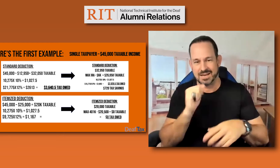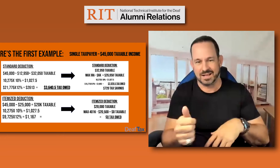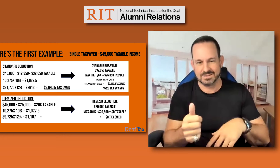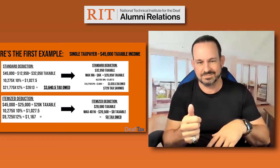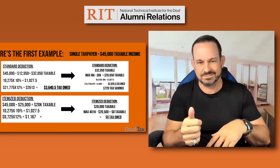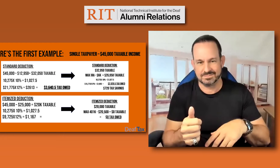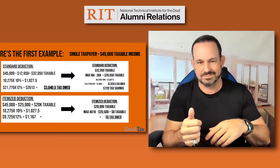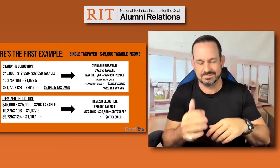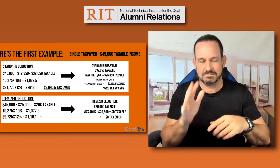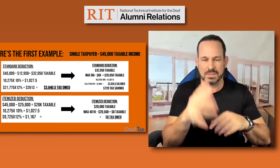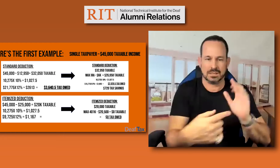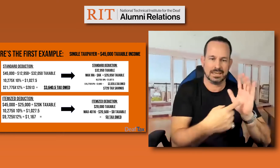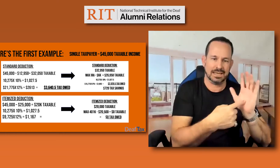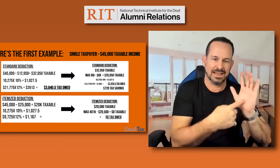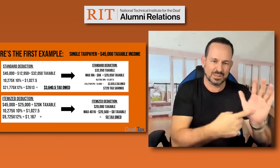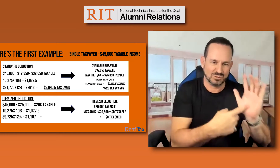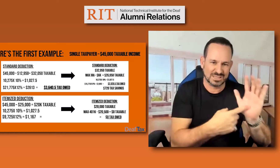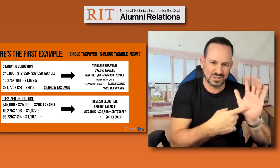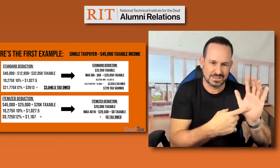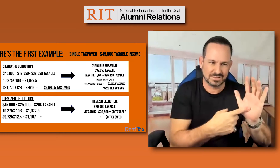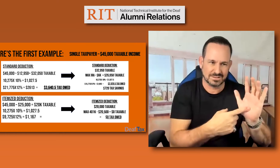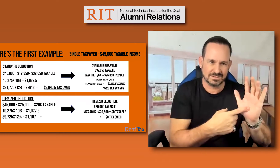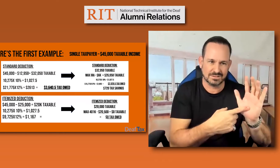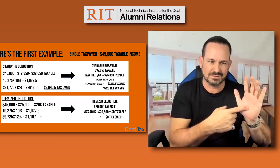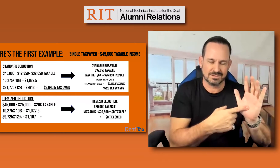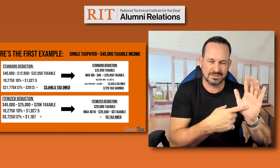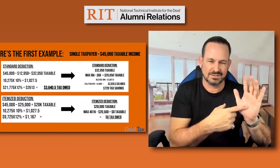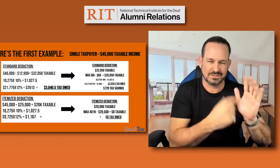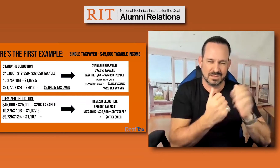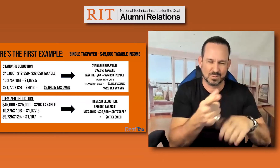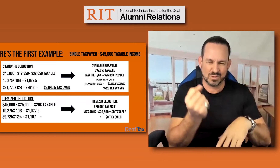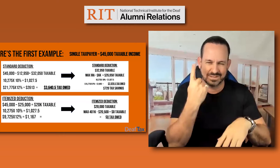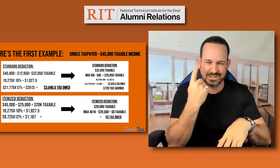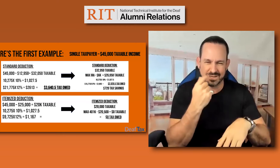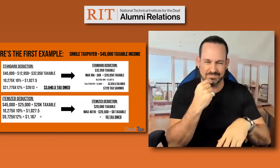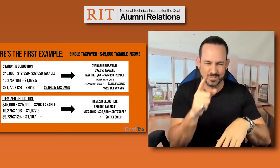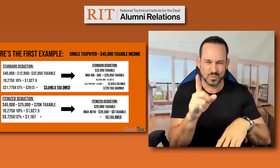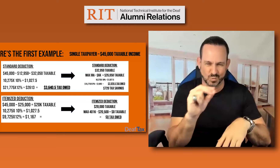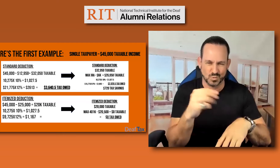This might be realistic, maybe not. This is an illustration.